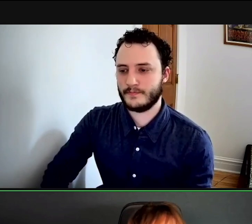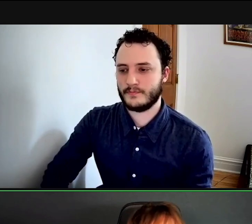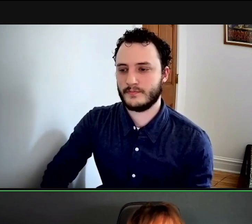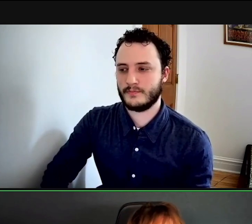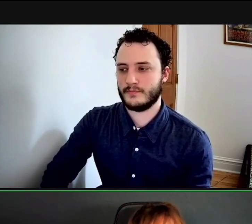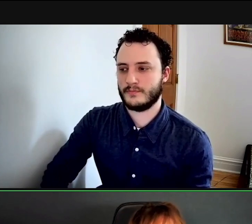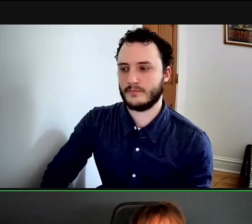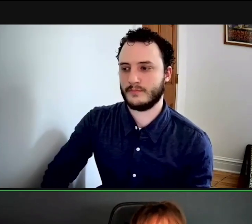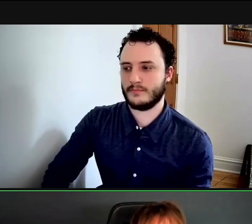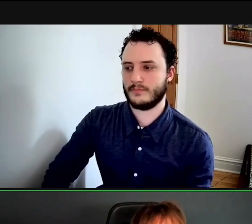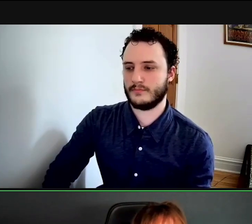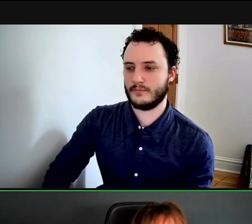Let's move down to the next slide.